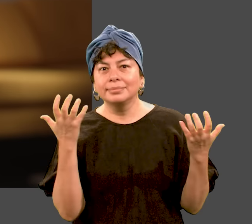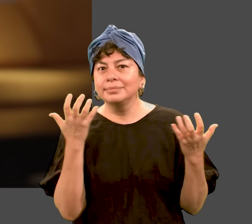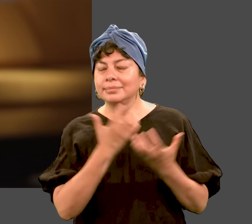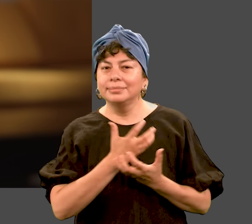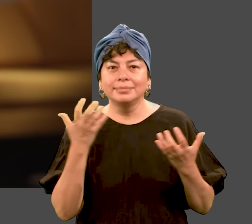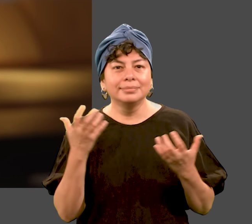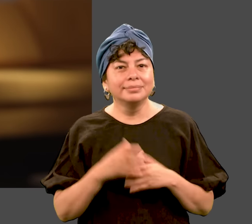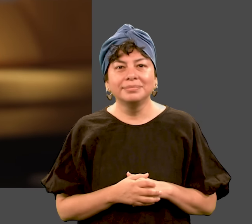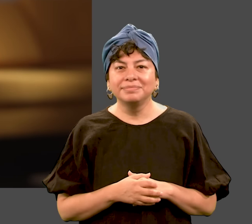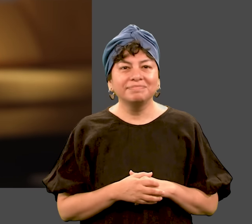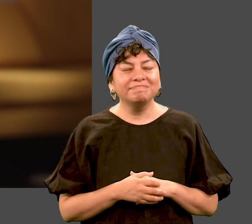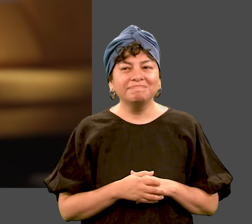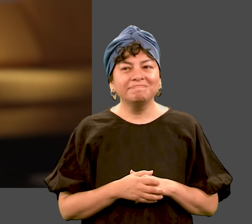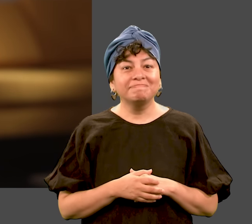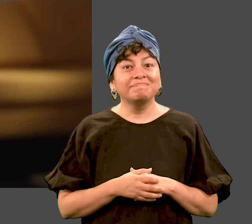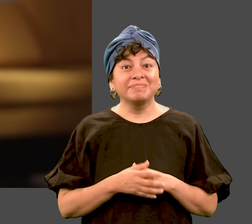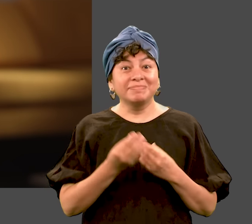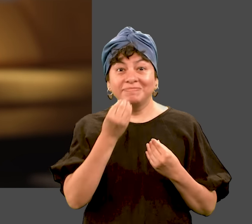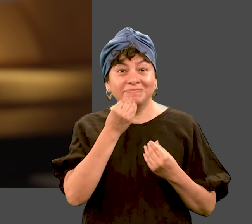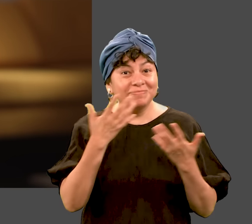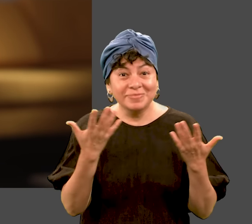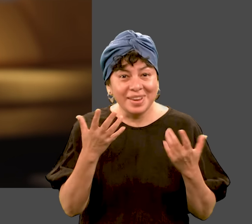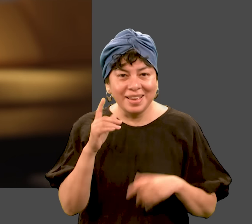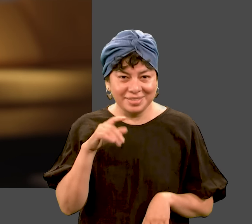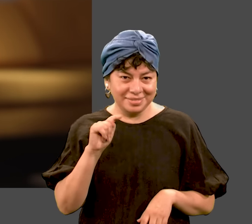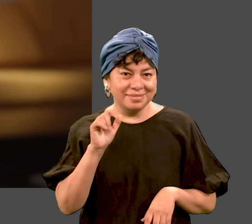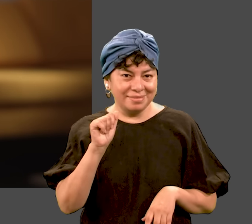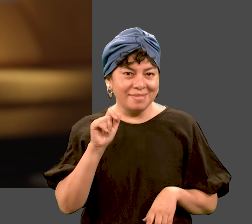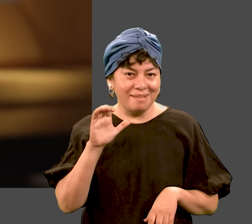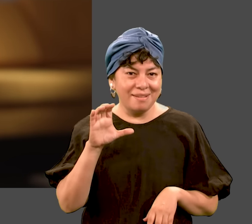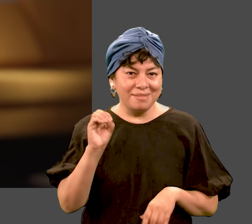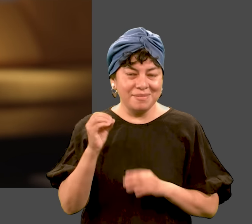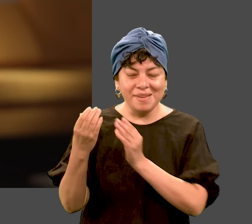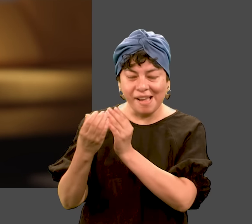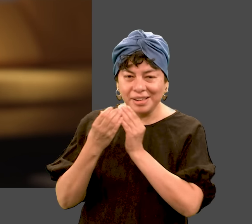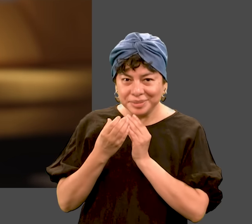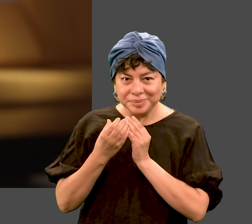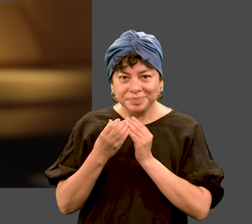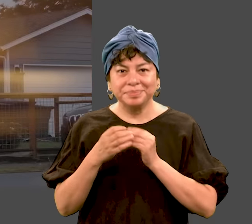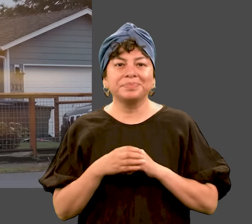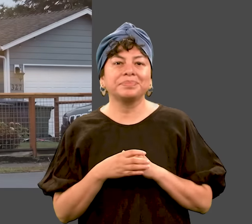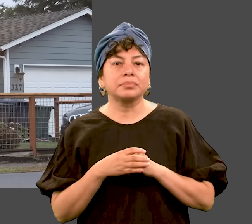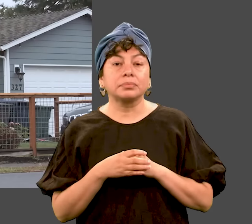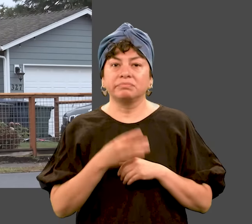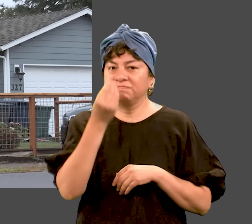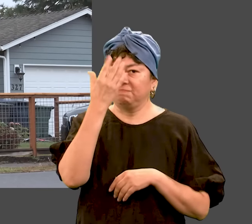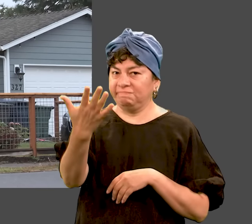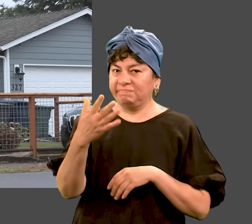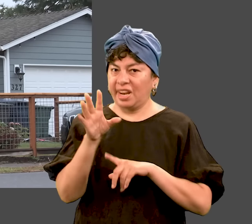They were having tacos that night and invited me to join. Cameras weren't allowed and I said, "I gotta go."